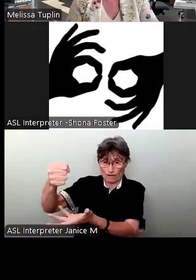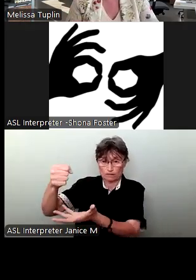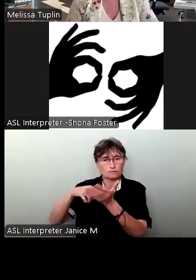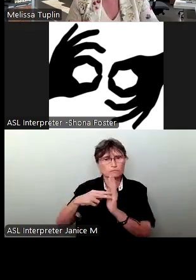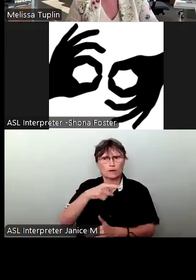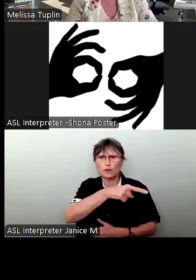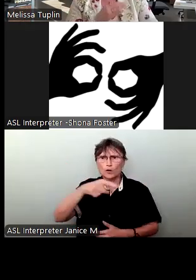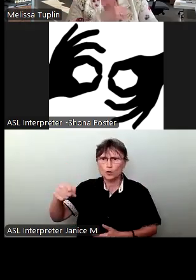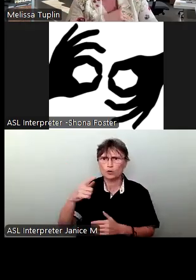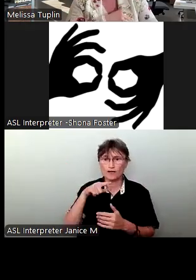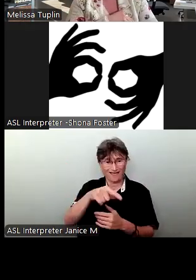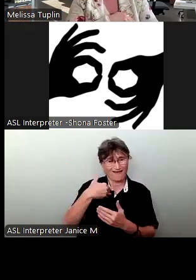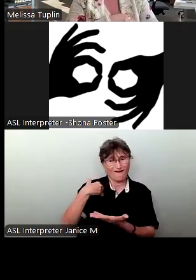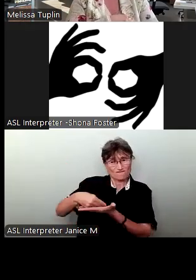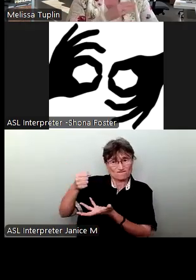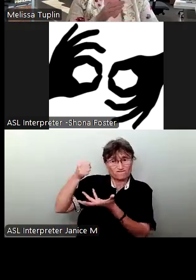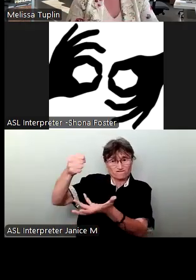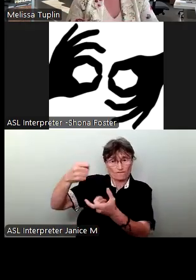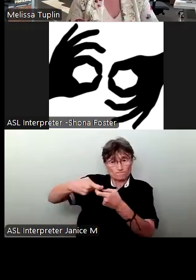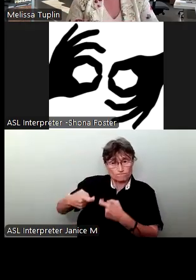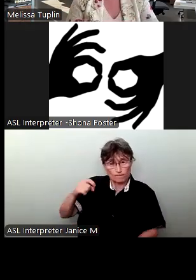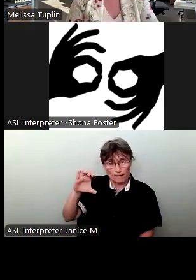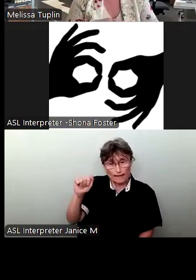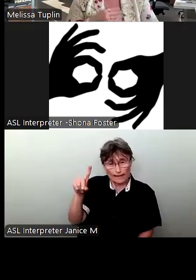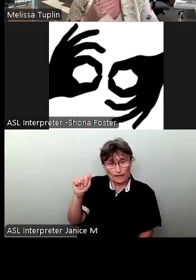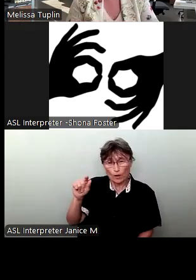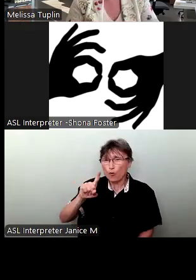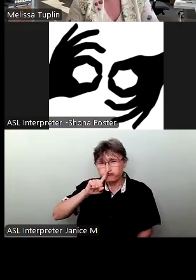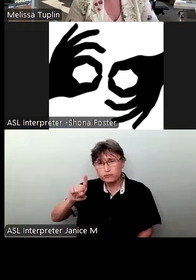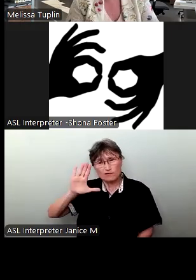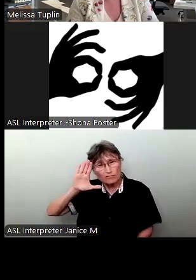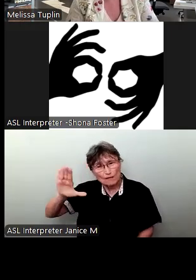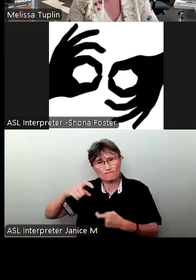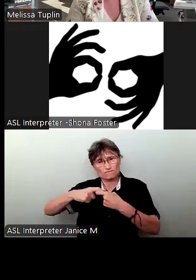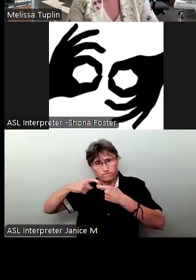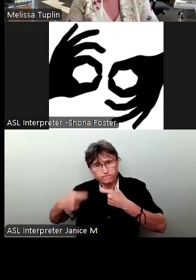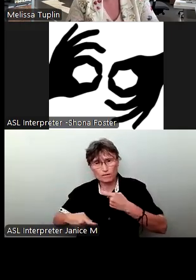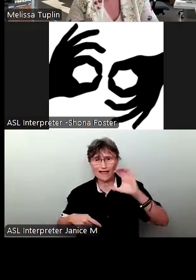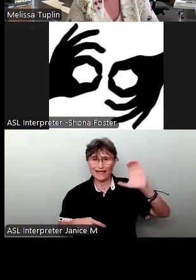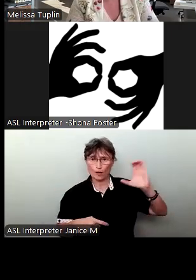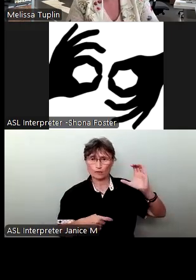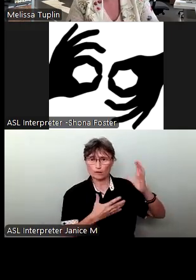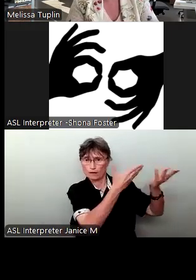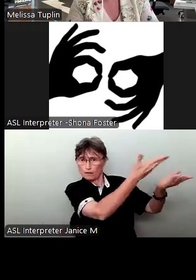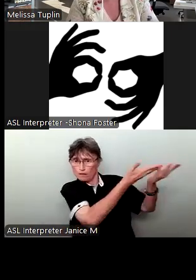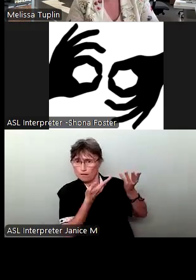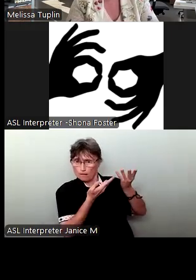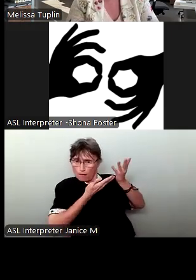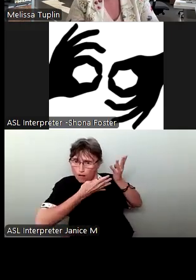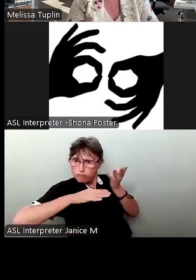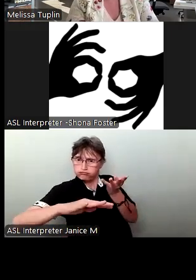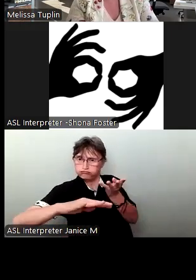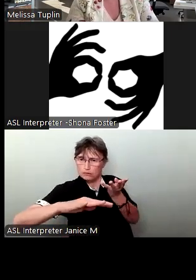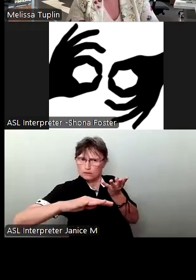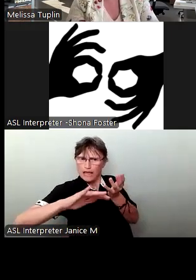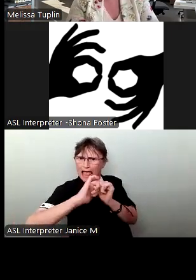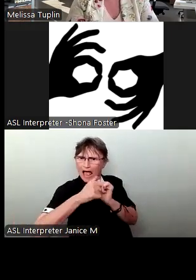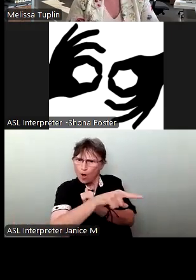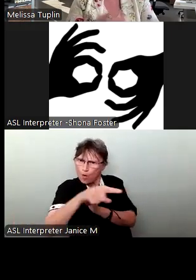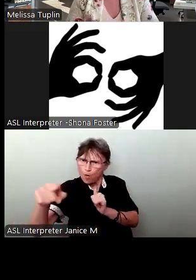the city through CADA into strong planning, good resource management and thoughtful operations. And